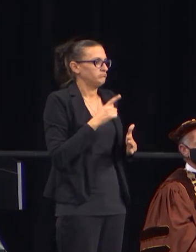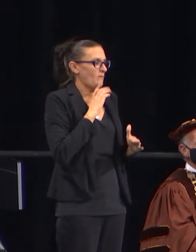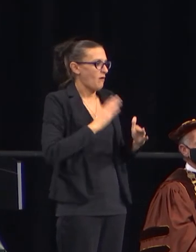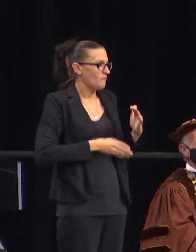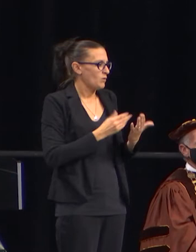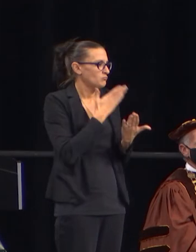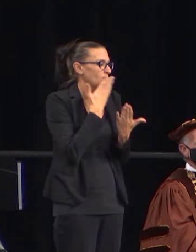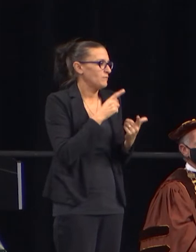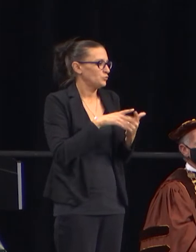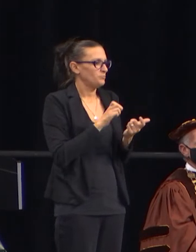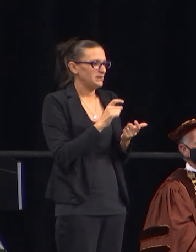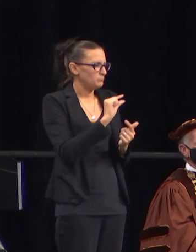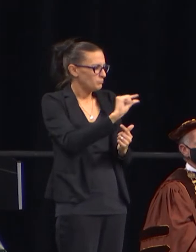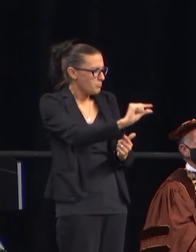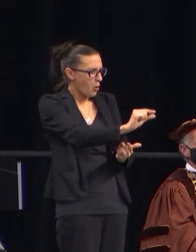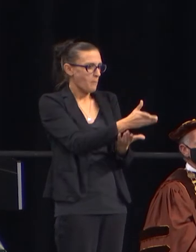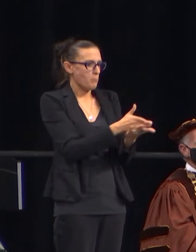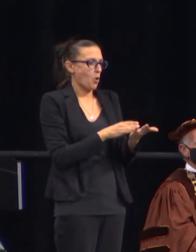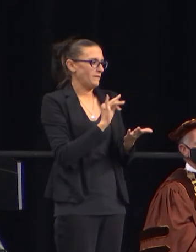to be a small part of that success story.